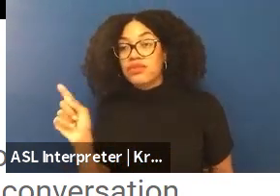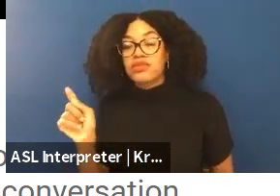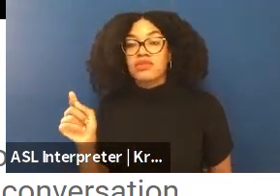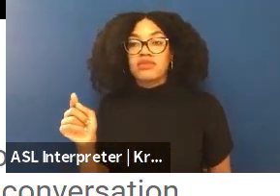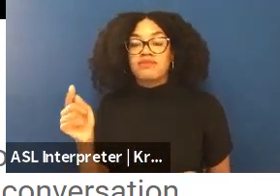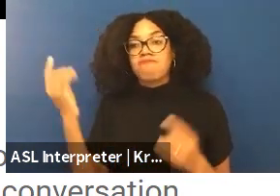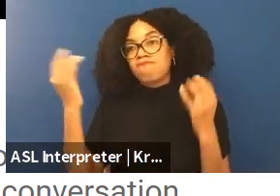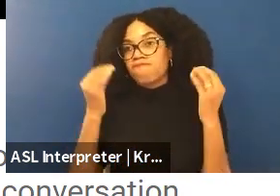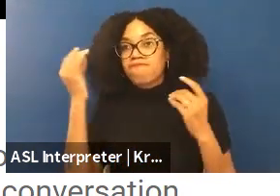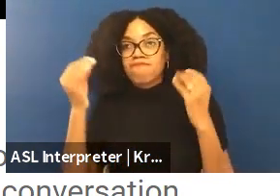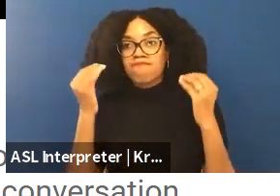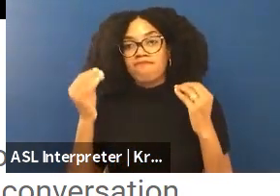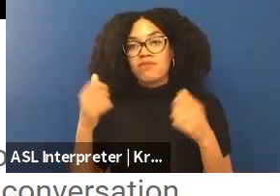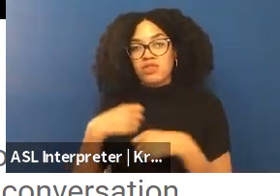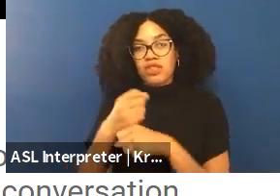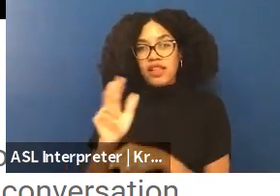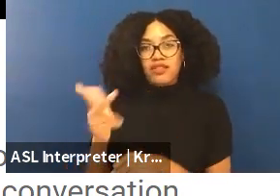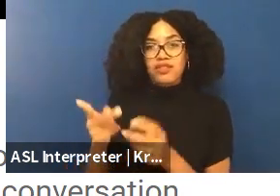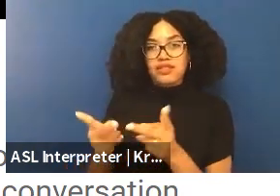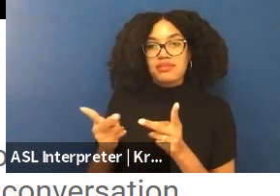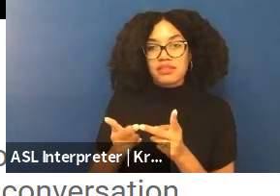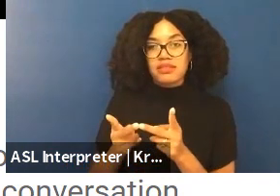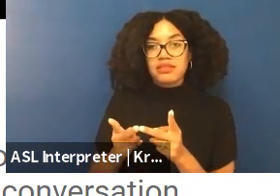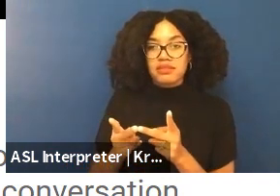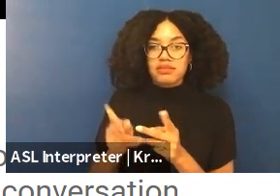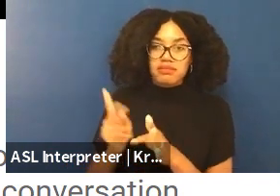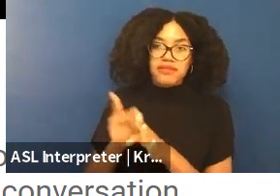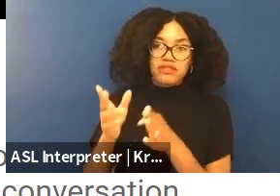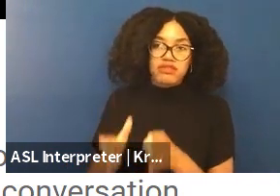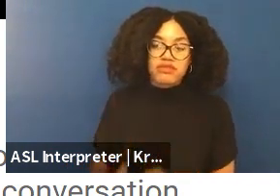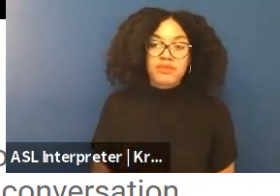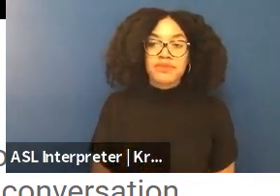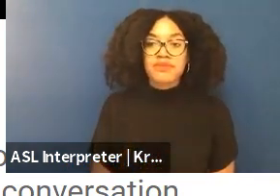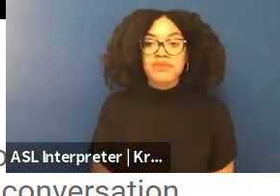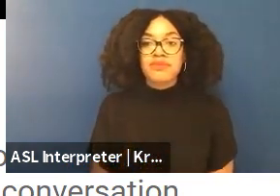really third space professionals. [Steve] Lisa, I want to jump back in real